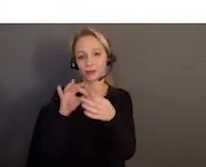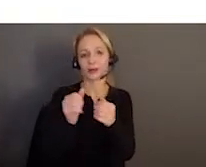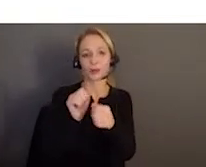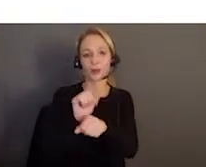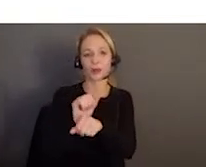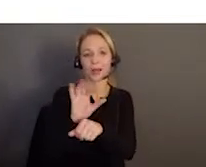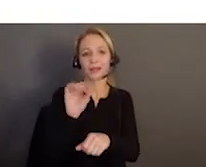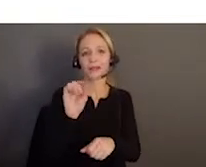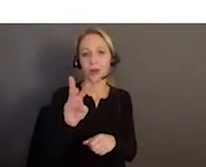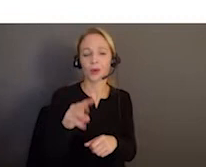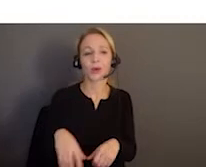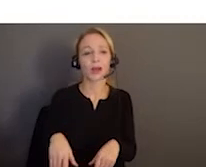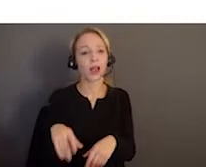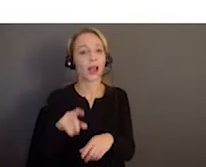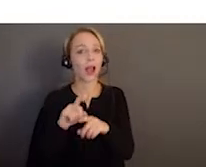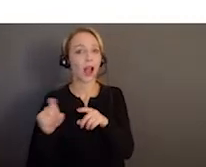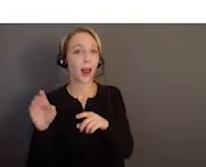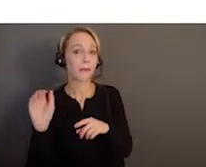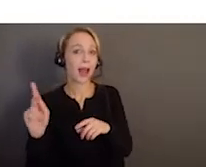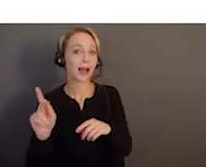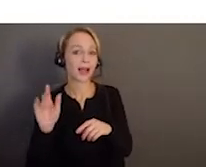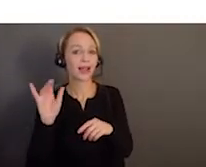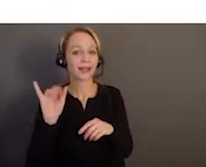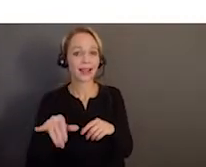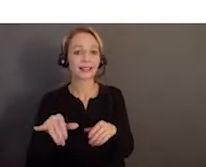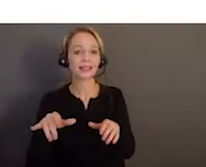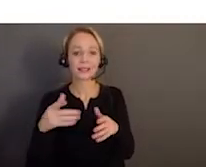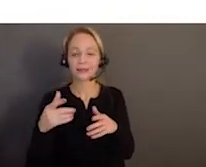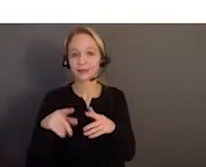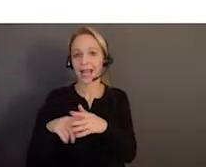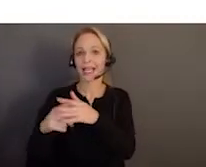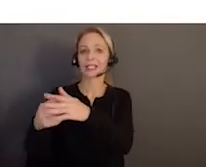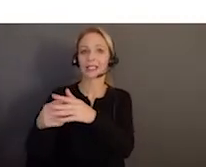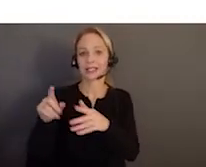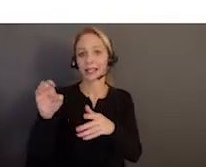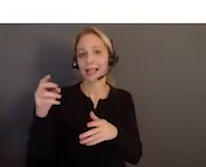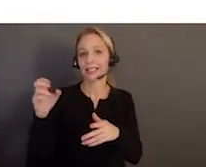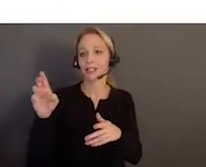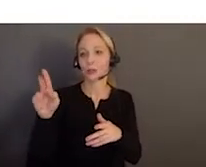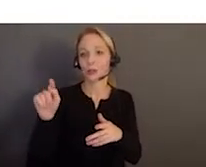AND A CALLBACK IS AN EXECUTION, SO EVERY TIME HubSpot